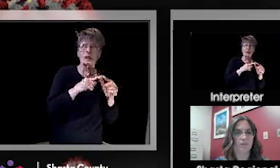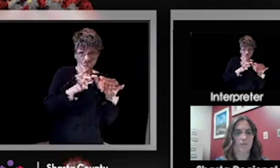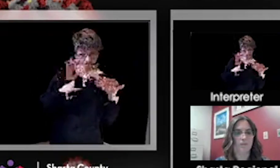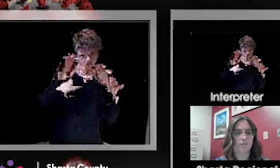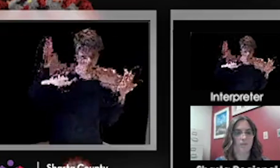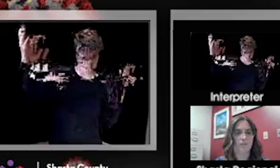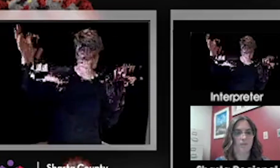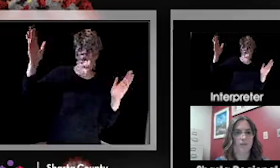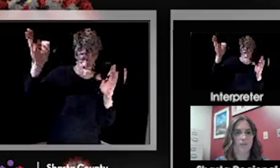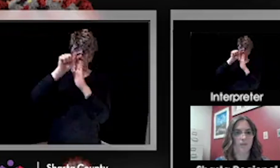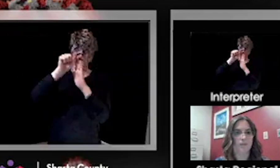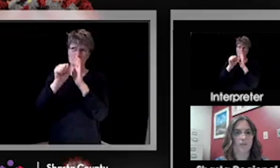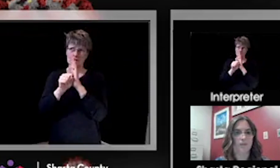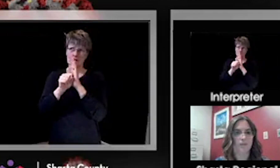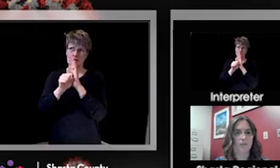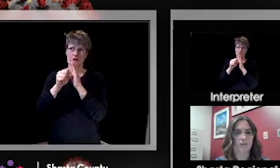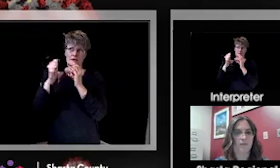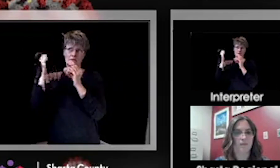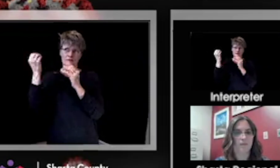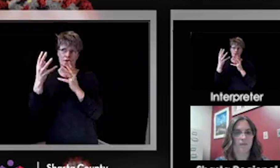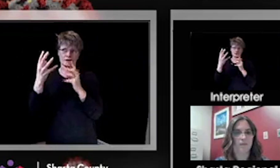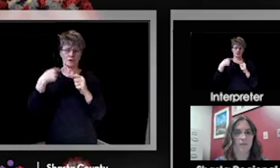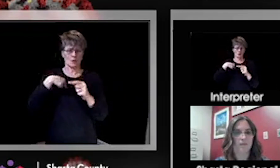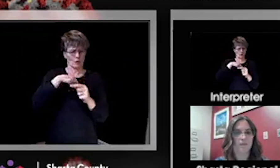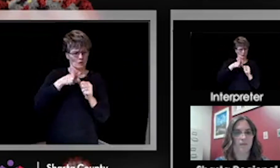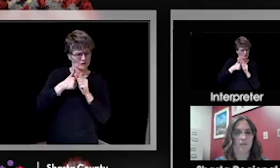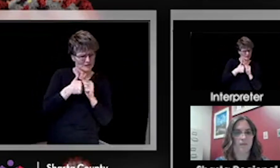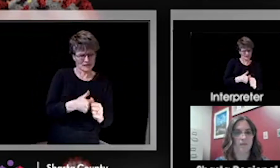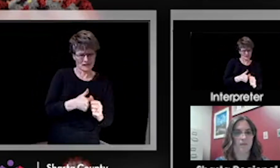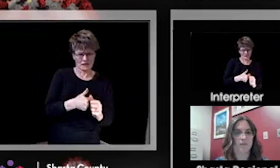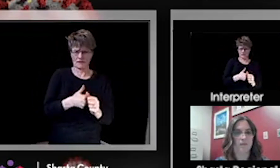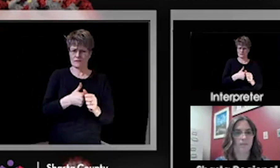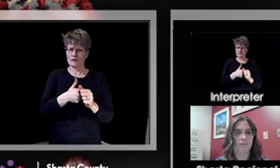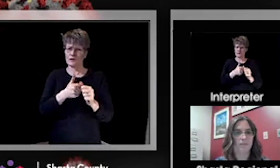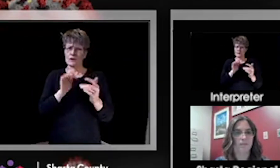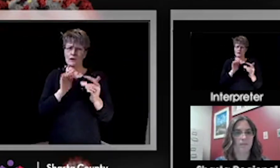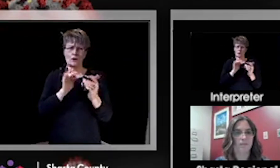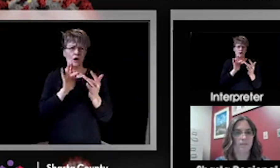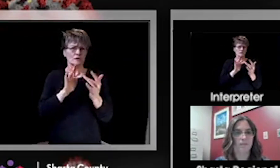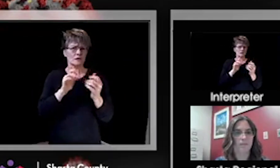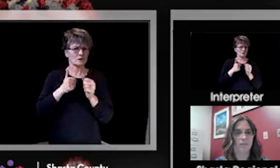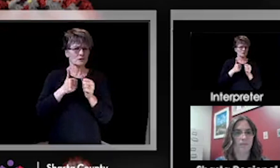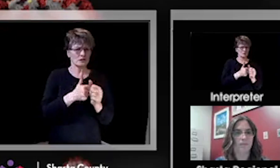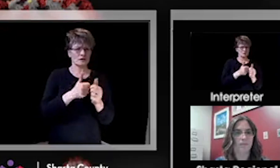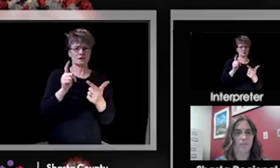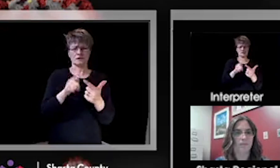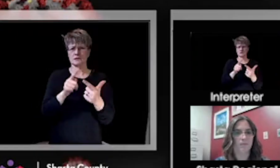to do intensive case investigation, contact tracing, isolation and quarantine, and communicating